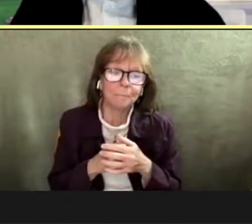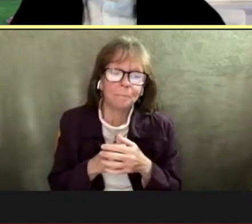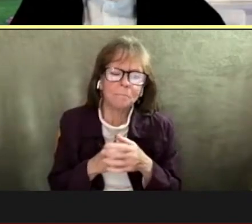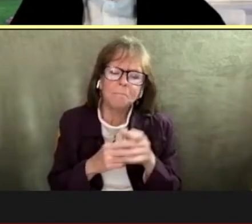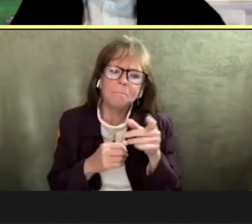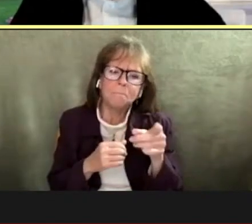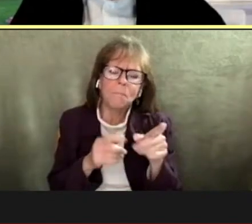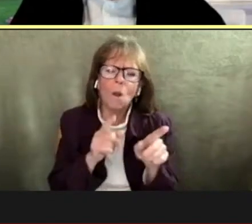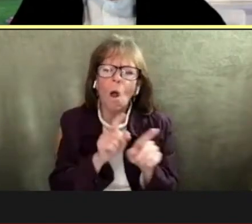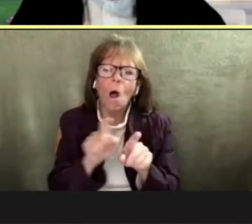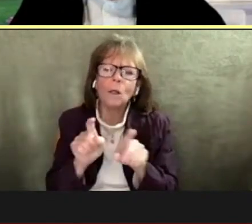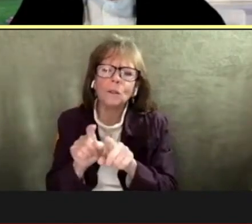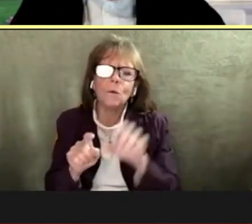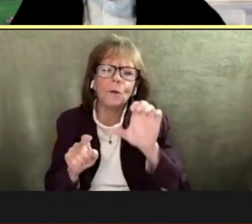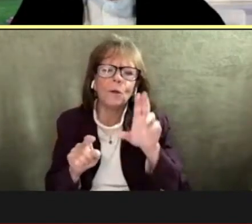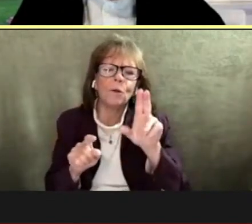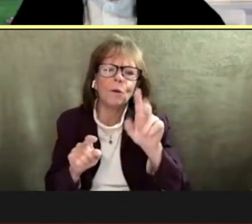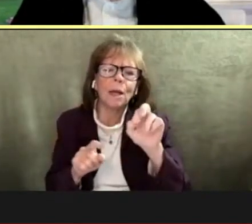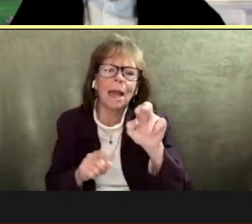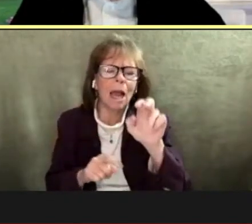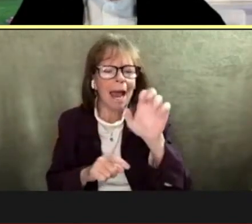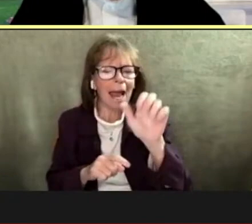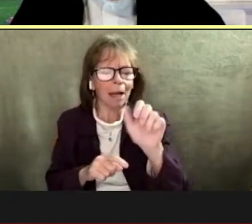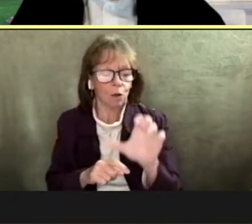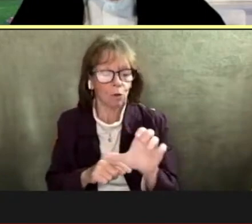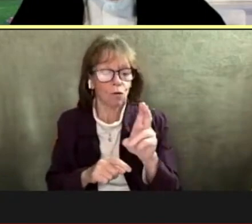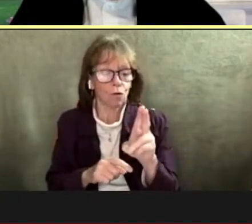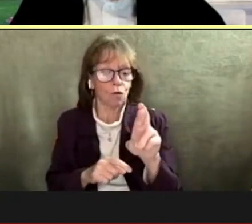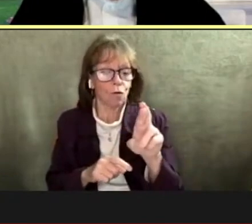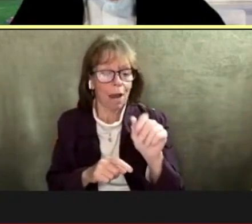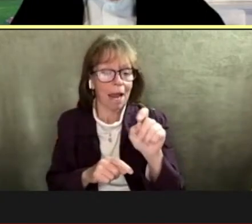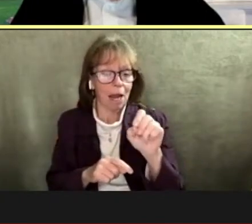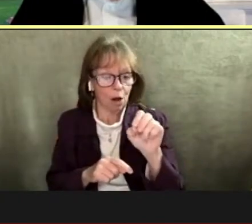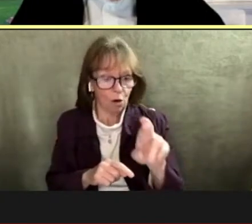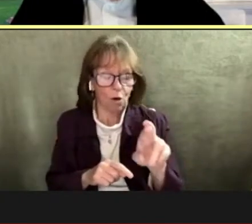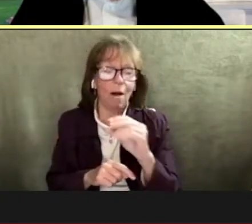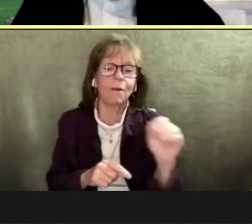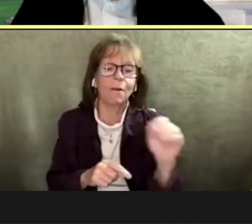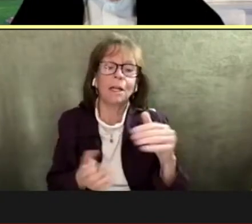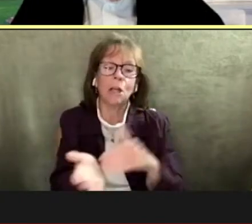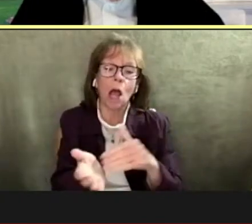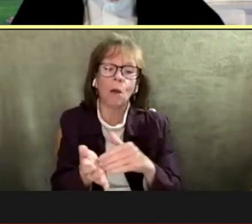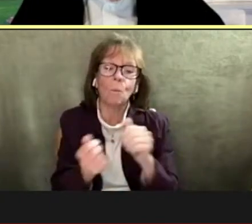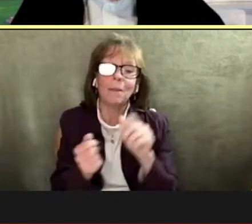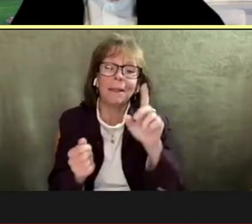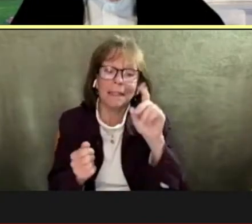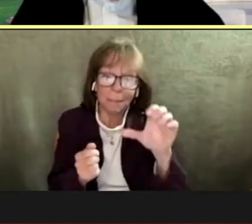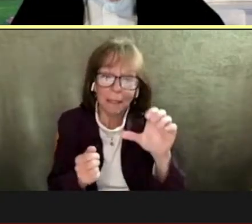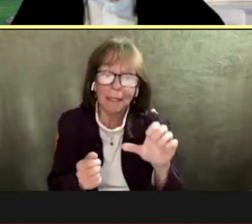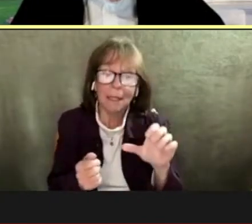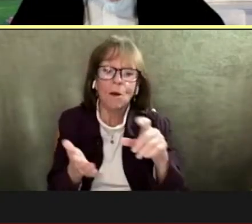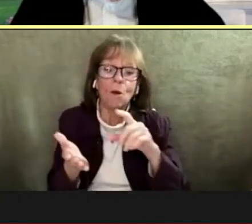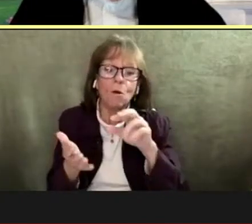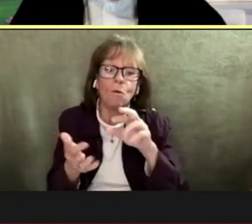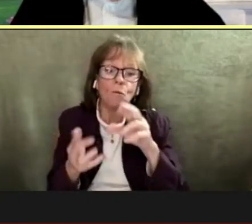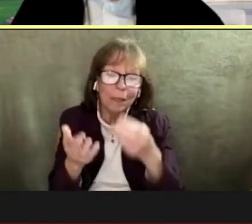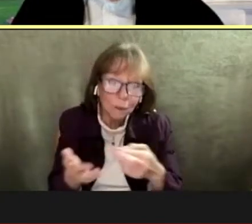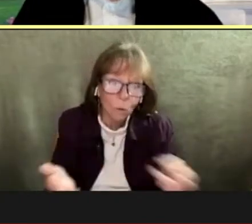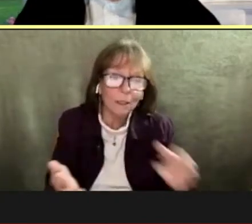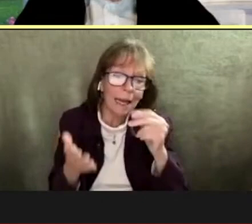She is also the curator of the incredible Docs with Disabilities Resource and Research Rounds.